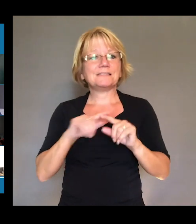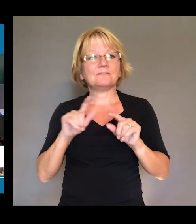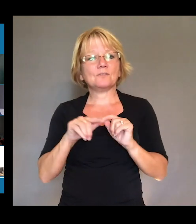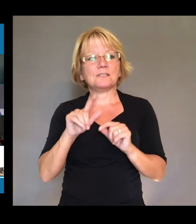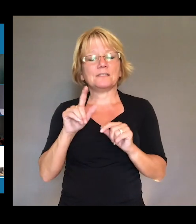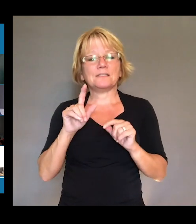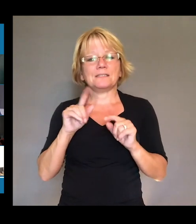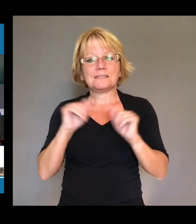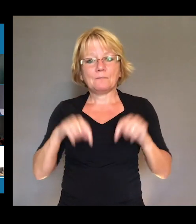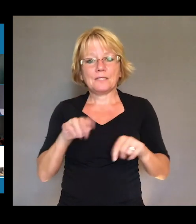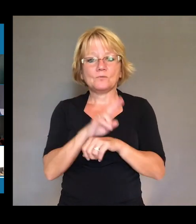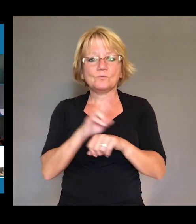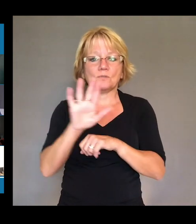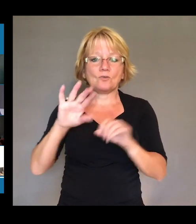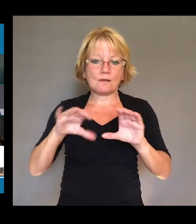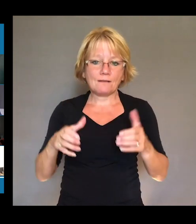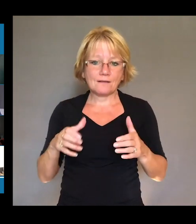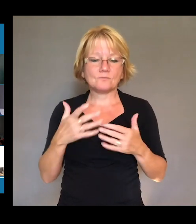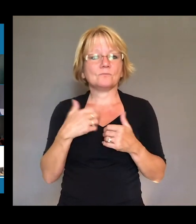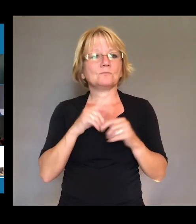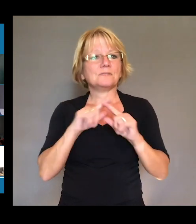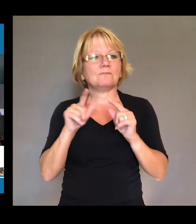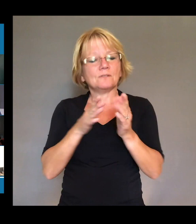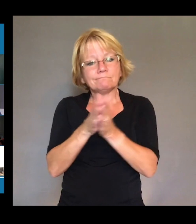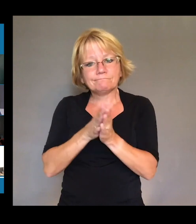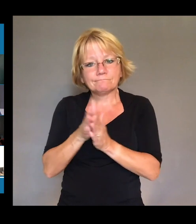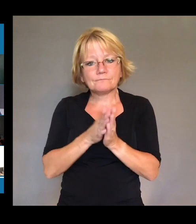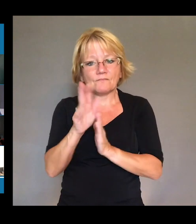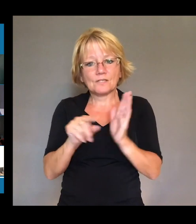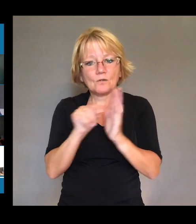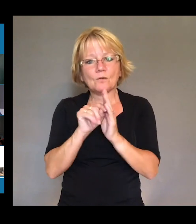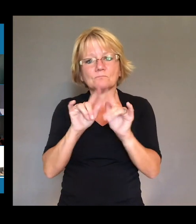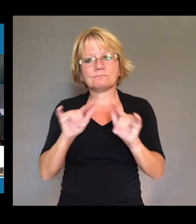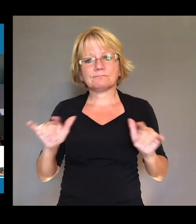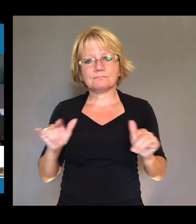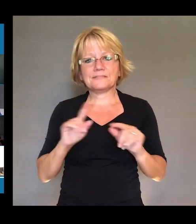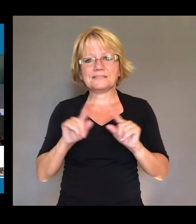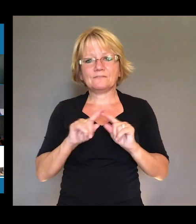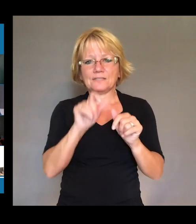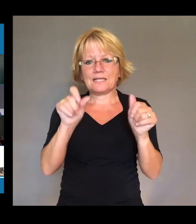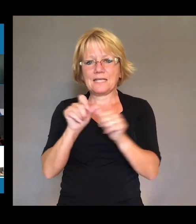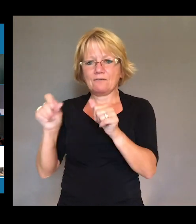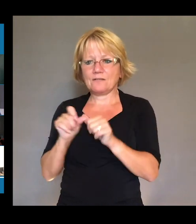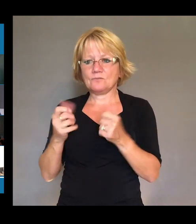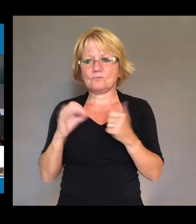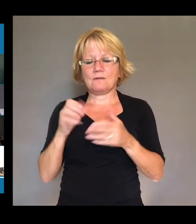different templates you can use in your classrooms, different, you know, motivational videos, that we were sending, all different areas,